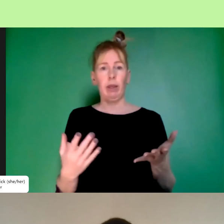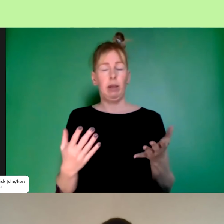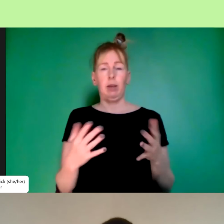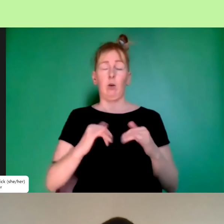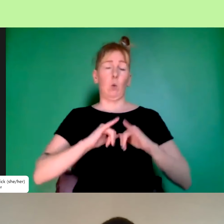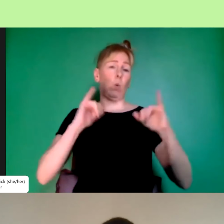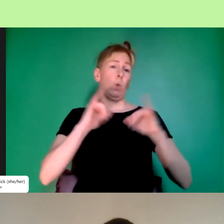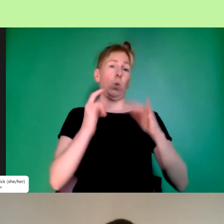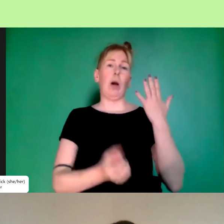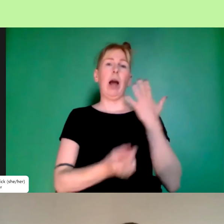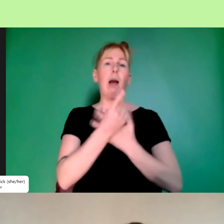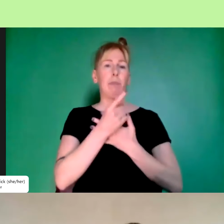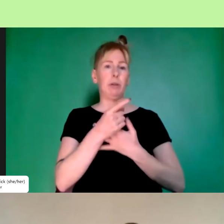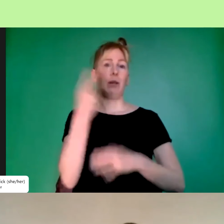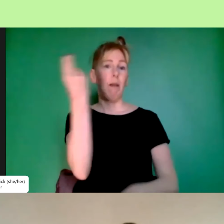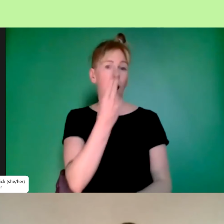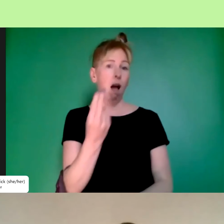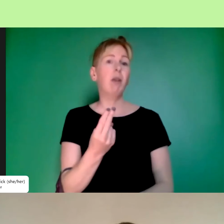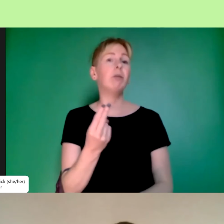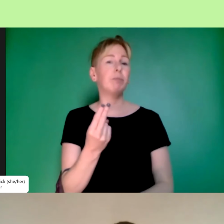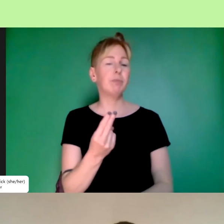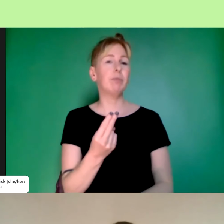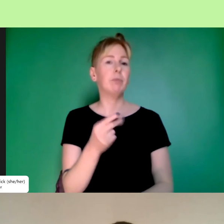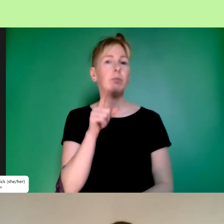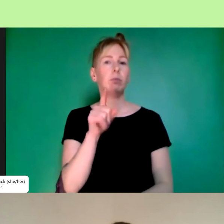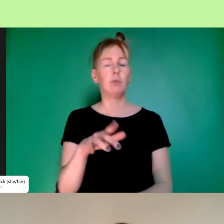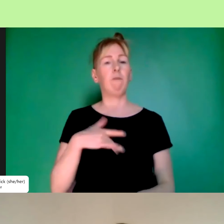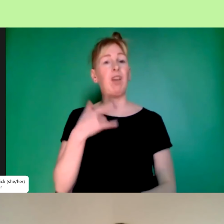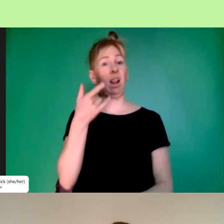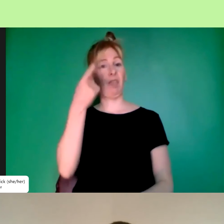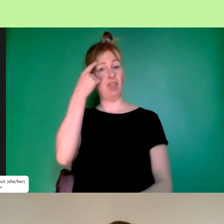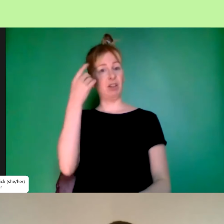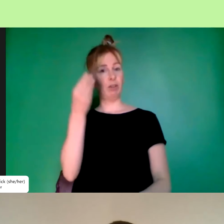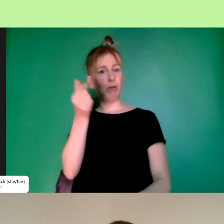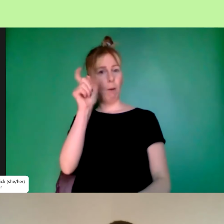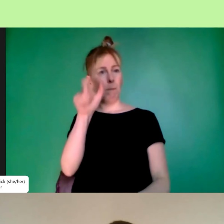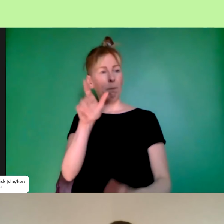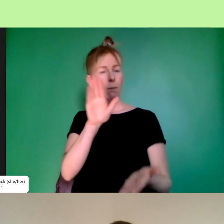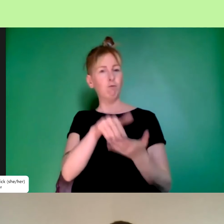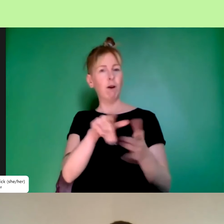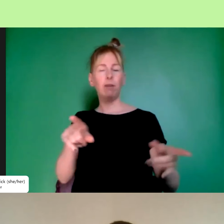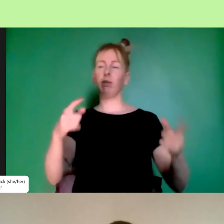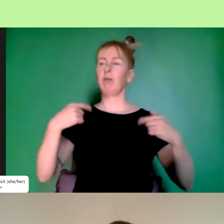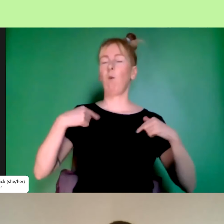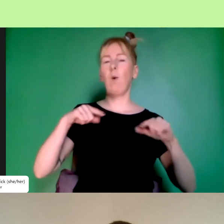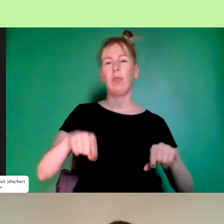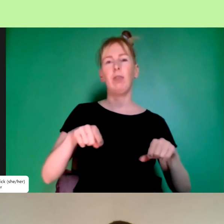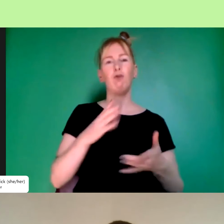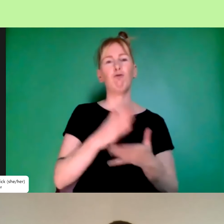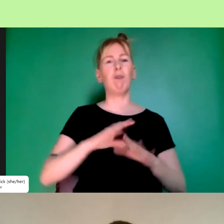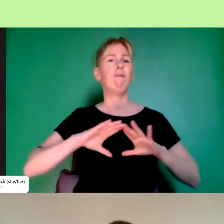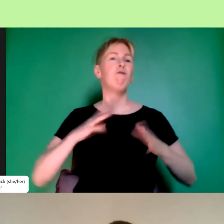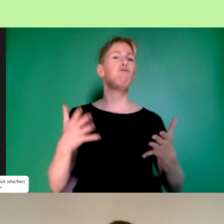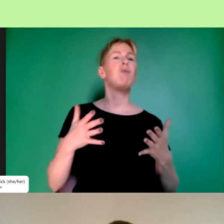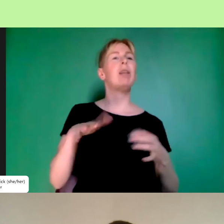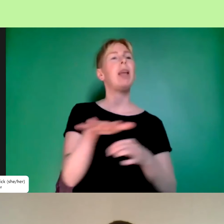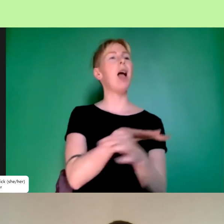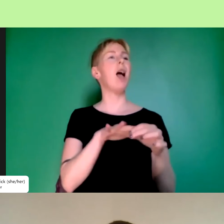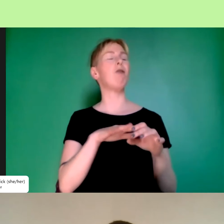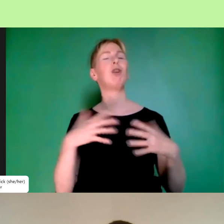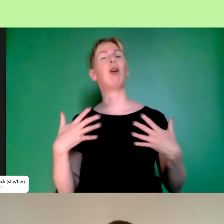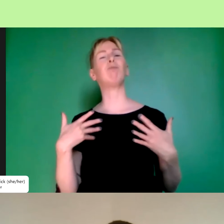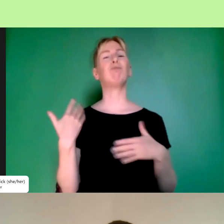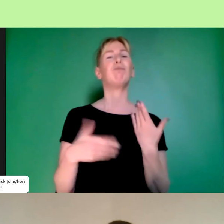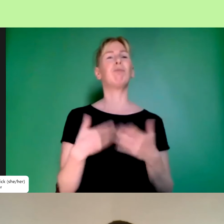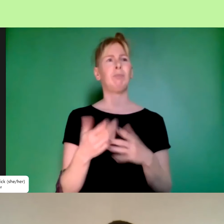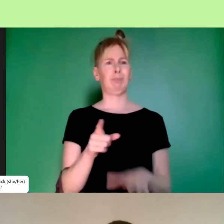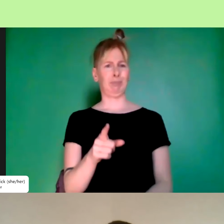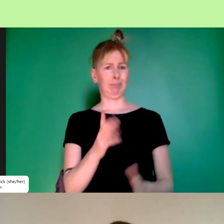liberal space where, and it's not, you know. Class, also in for some reason, determines,